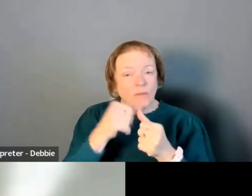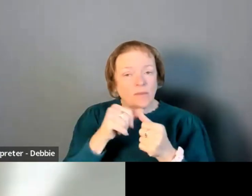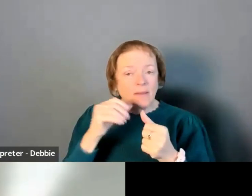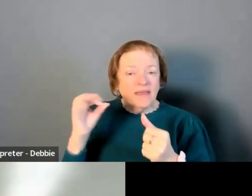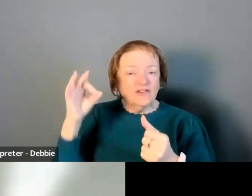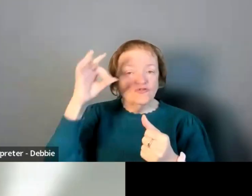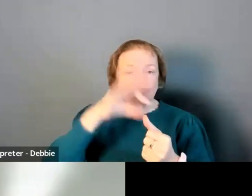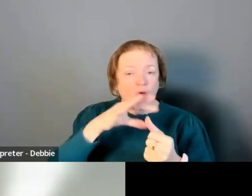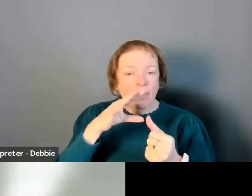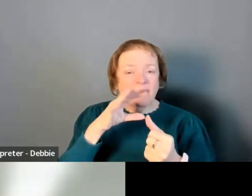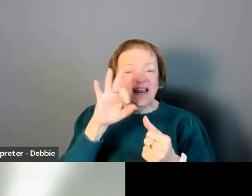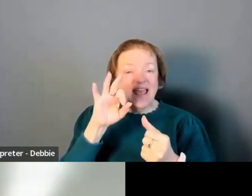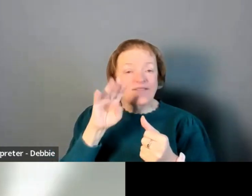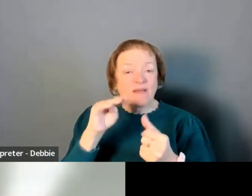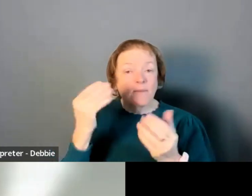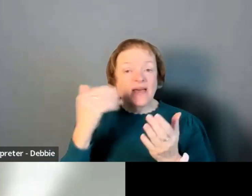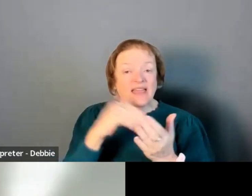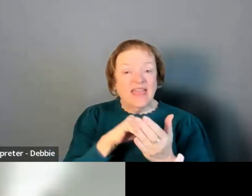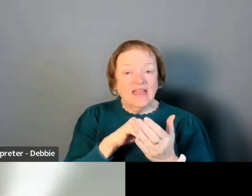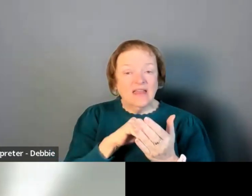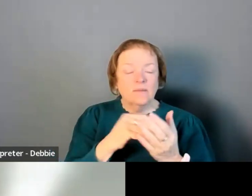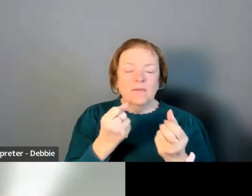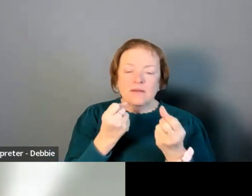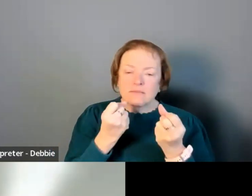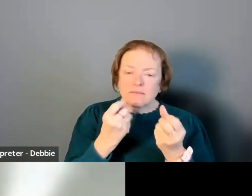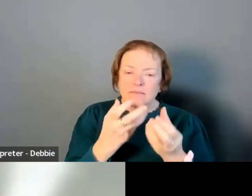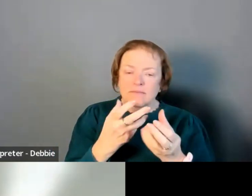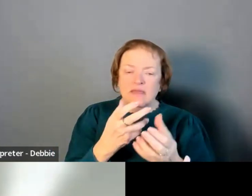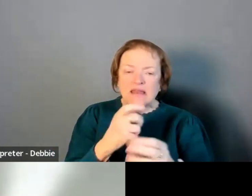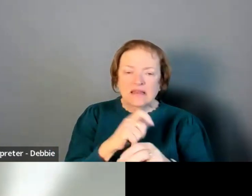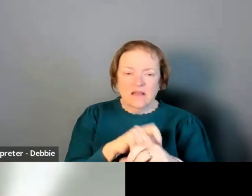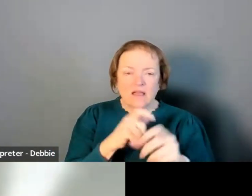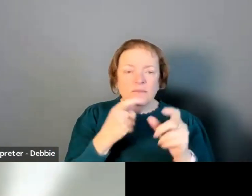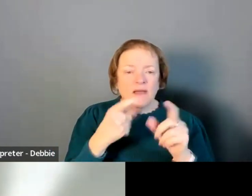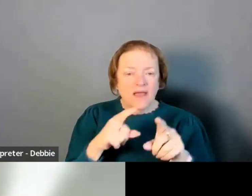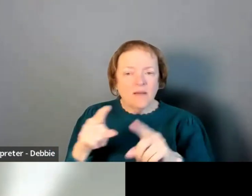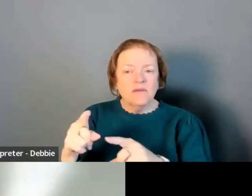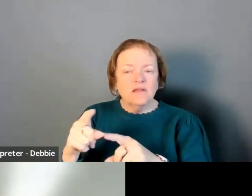But we have had many instances before this year where it would go in for repair and